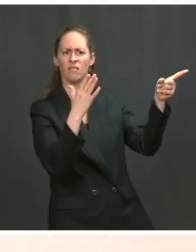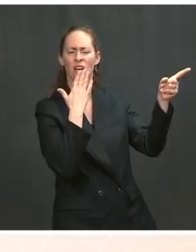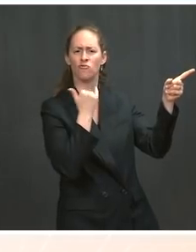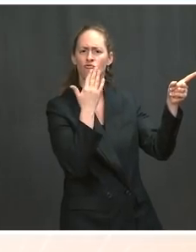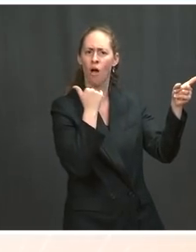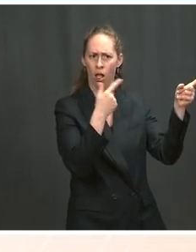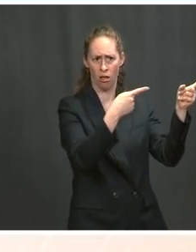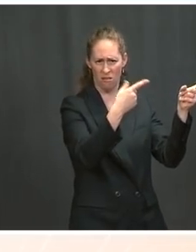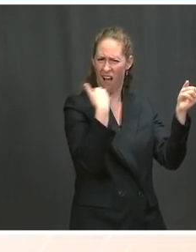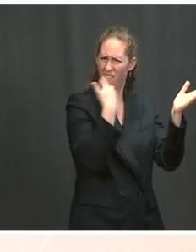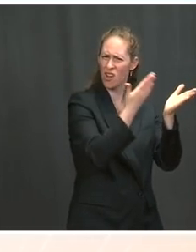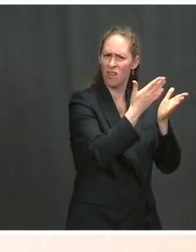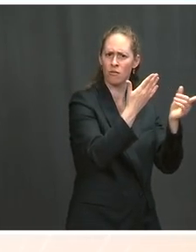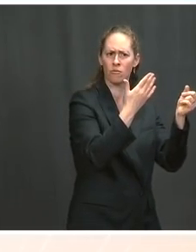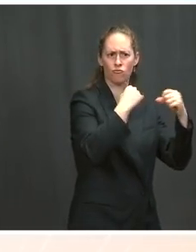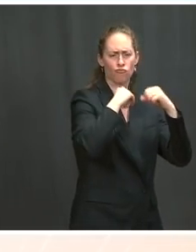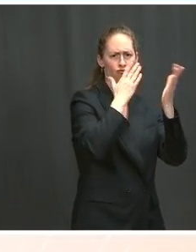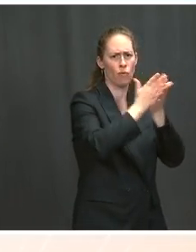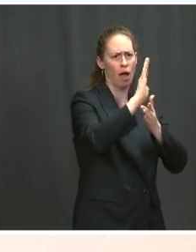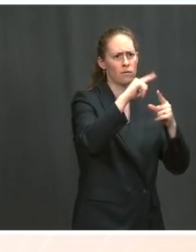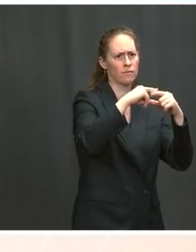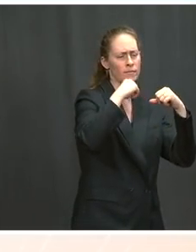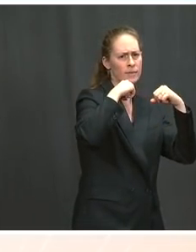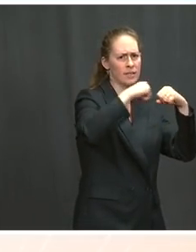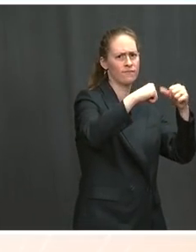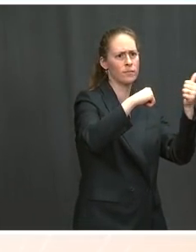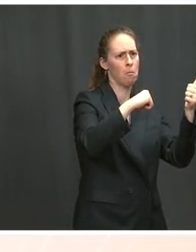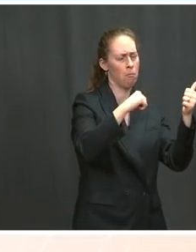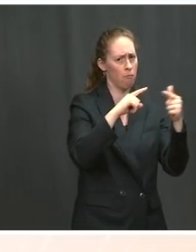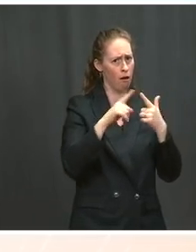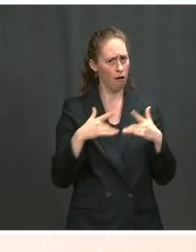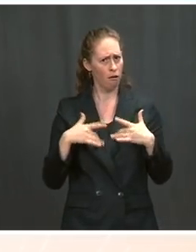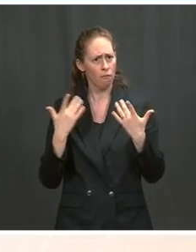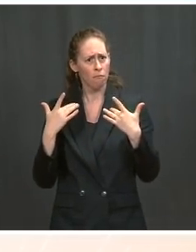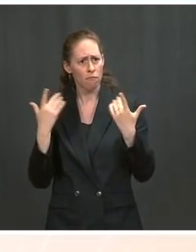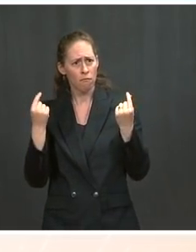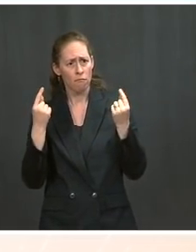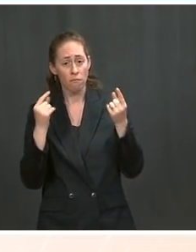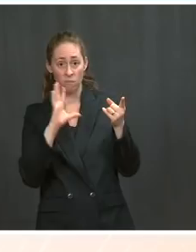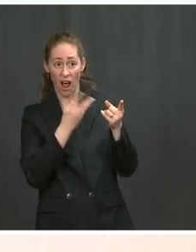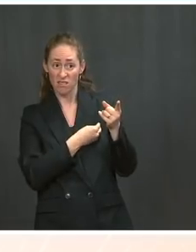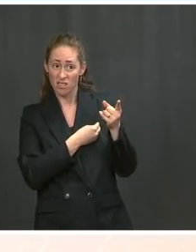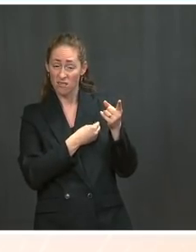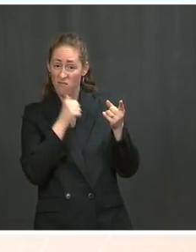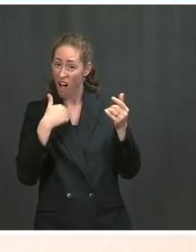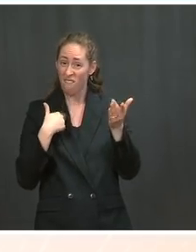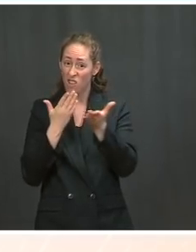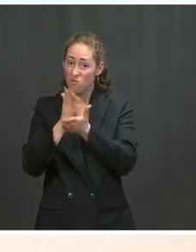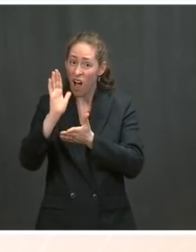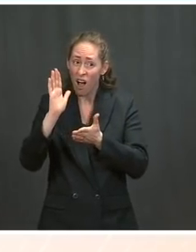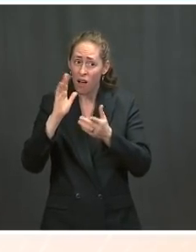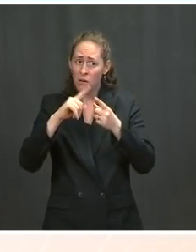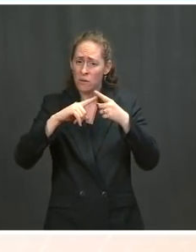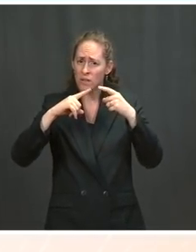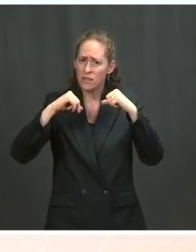right to self-defense. Why is that? And does the President believe that Palestinians have a right to self-defense?